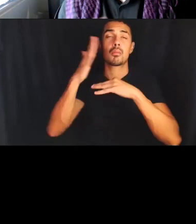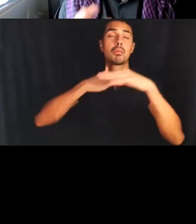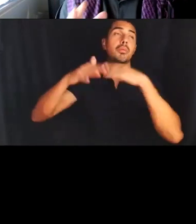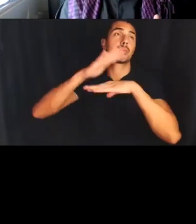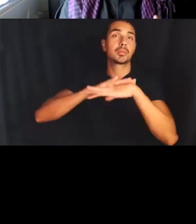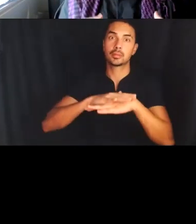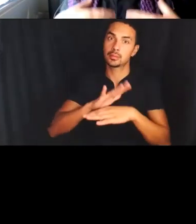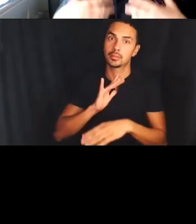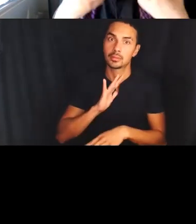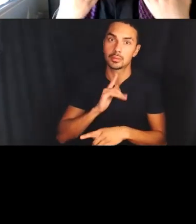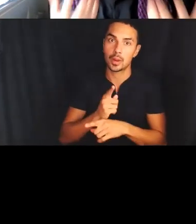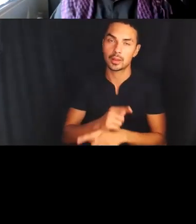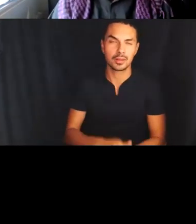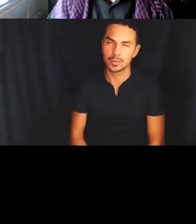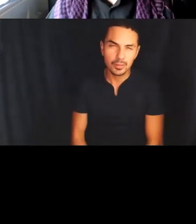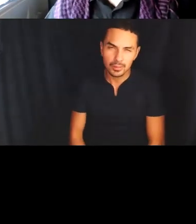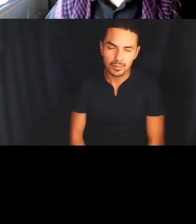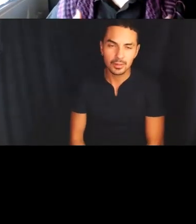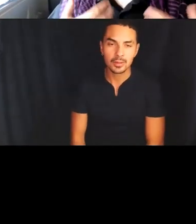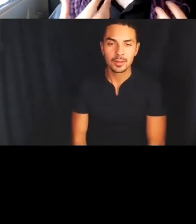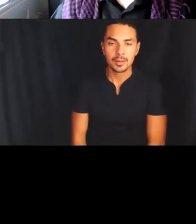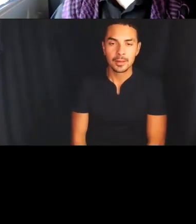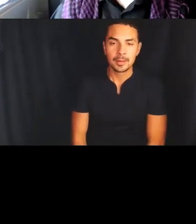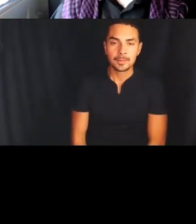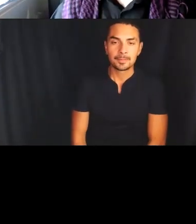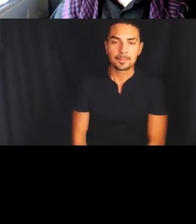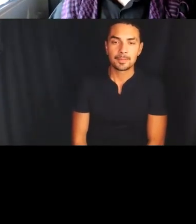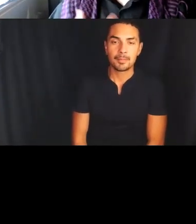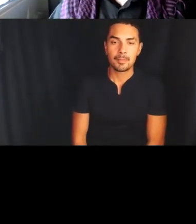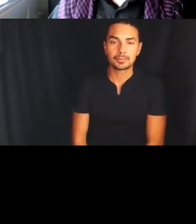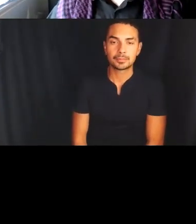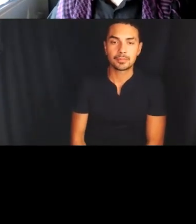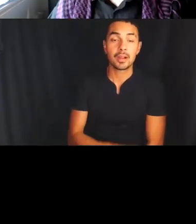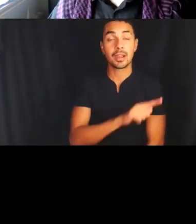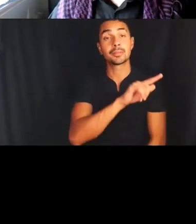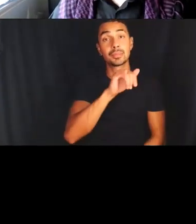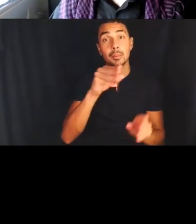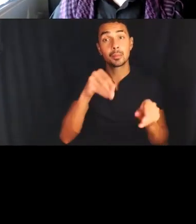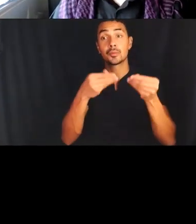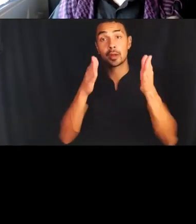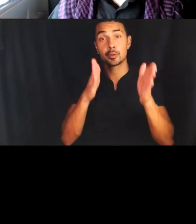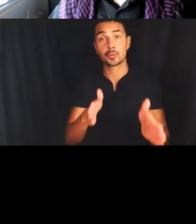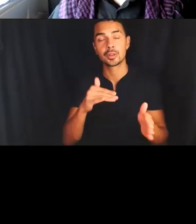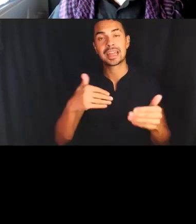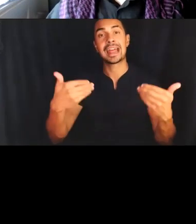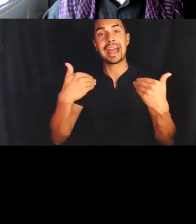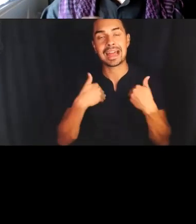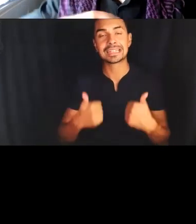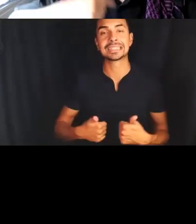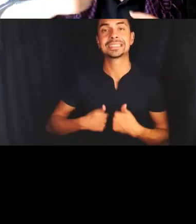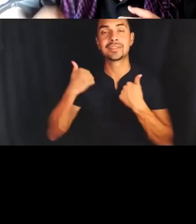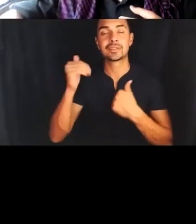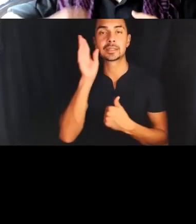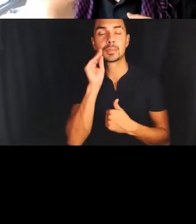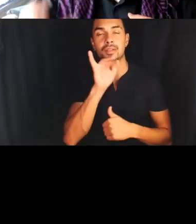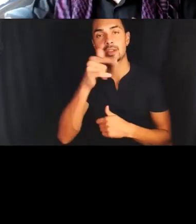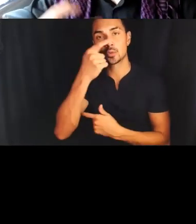So again, that's just, you know, that's a provider who's also has lived experience of those traumas and they're always getting